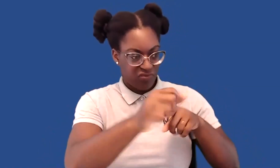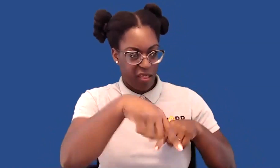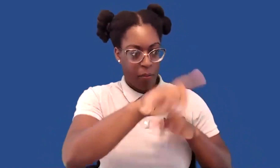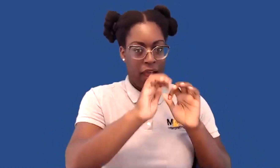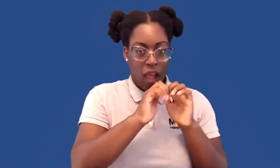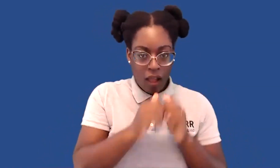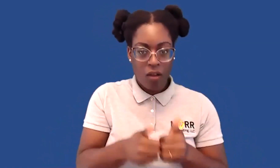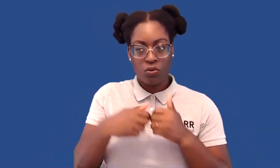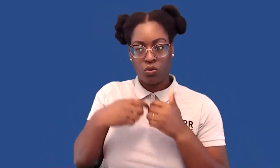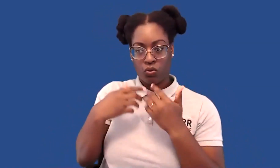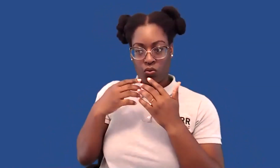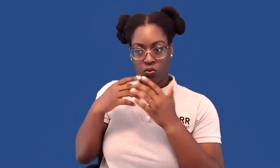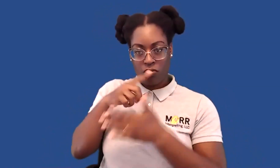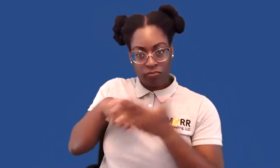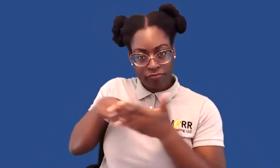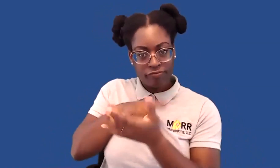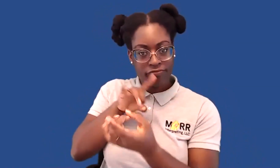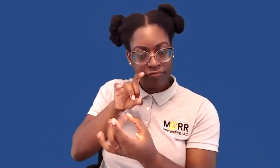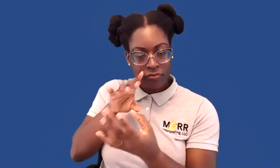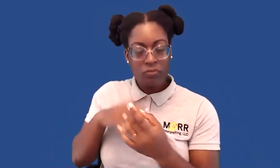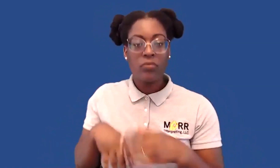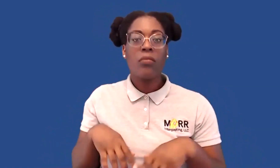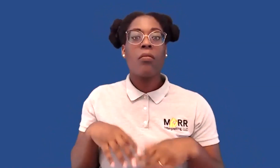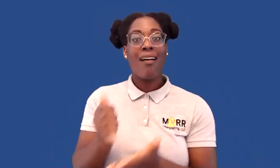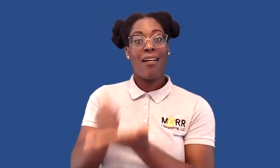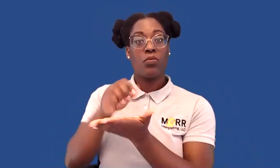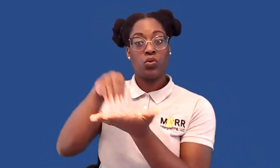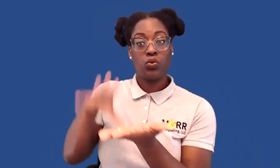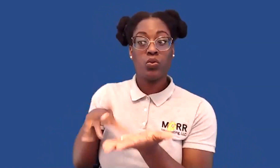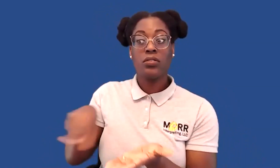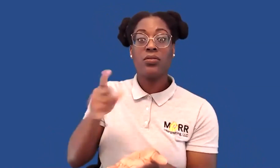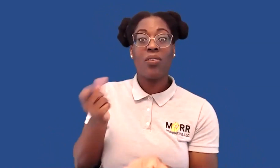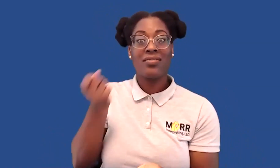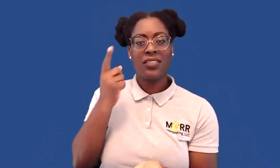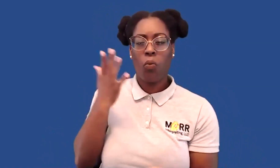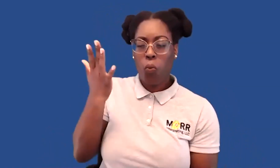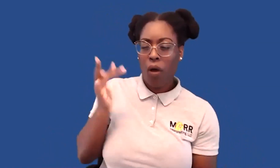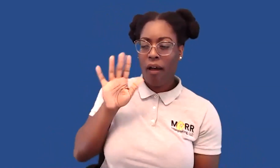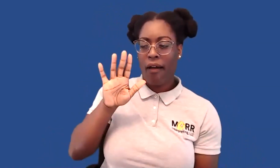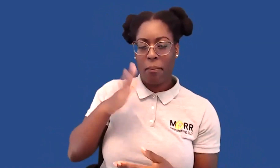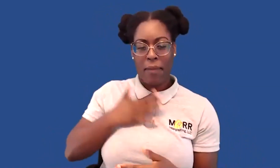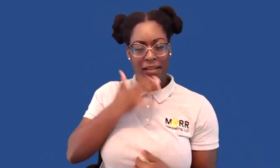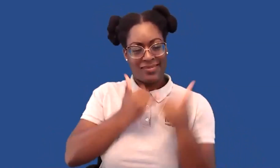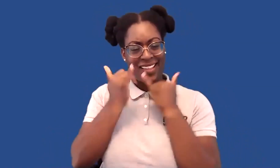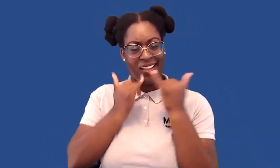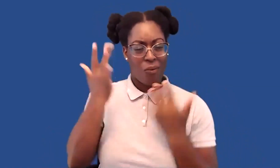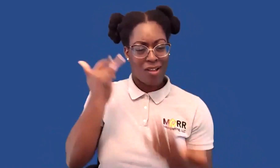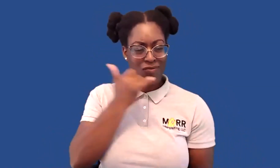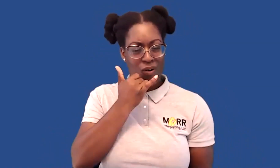being able to understand why that is a mistake or why they are making this pattern of error, and then empowering them to fix it.